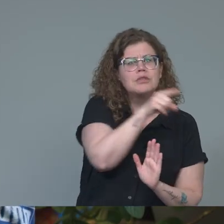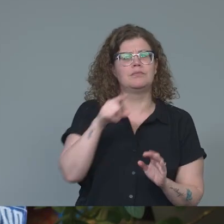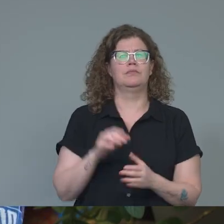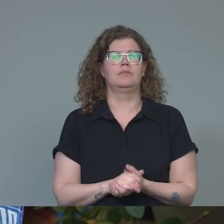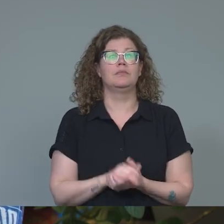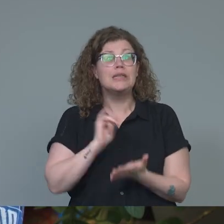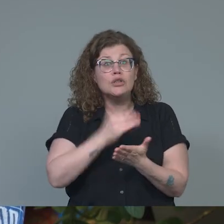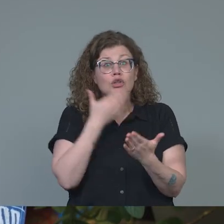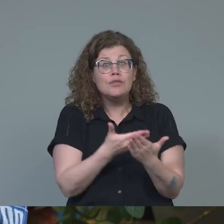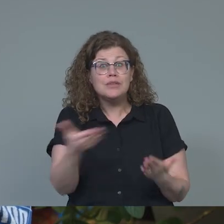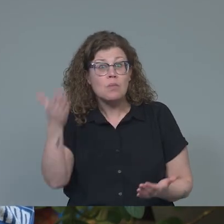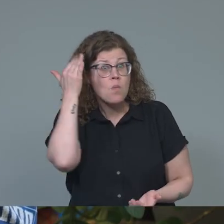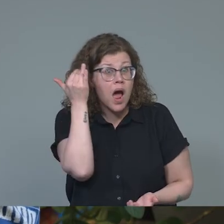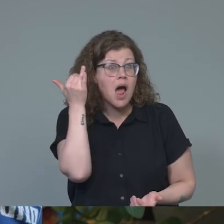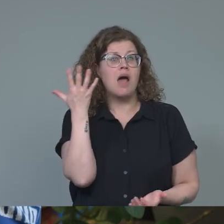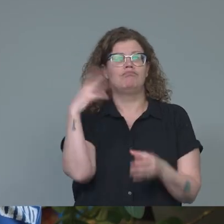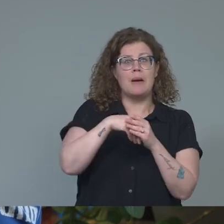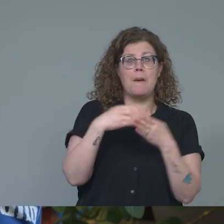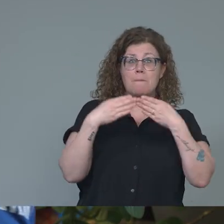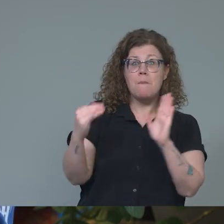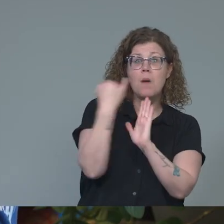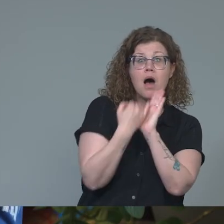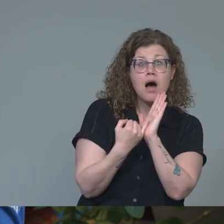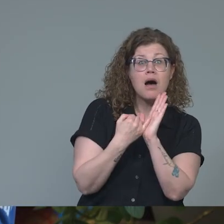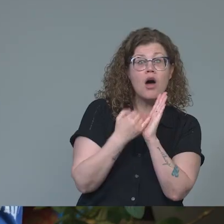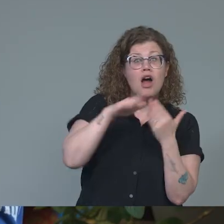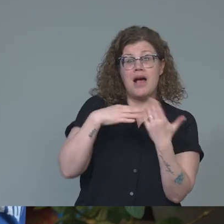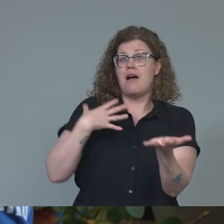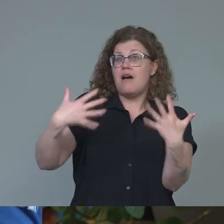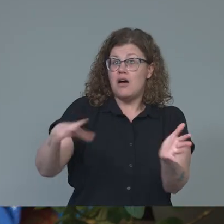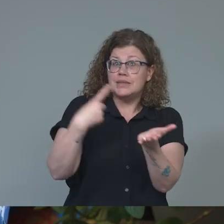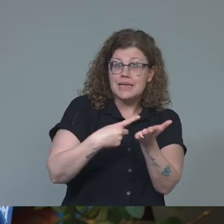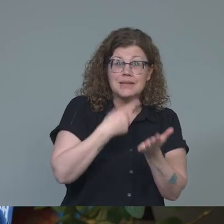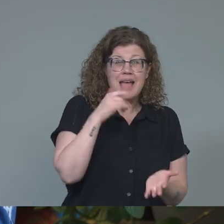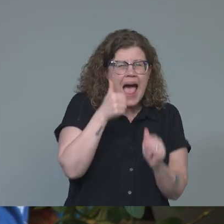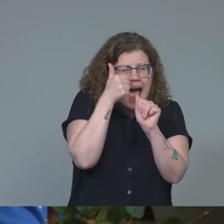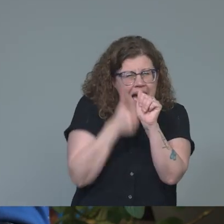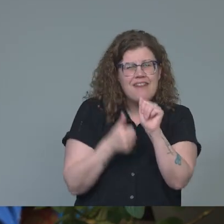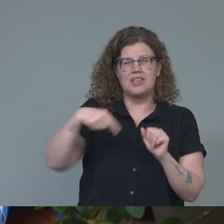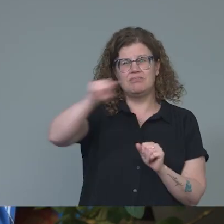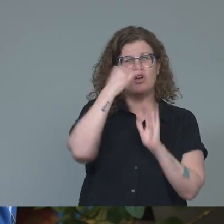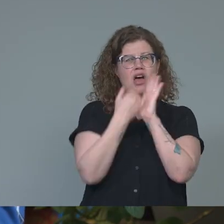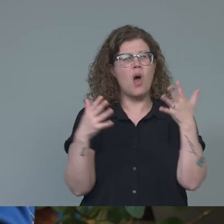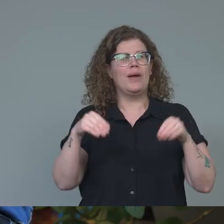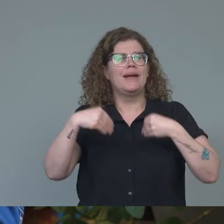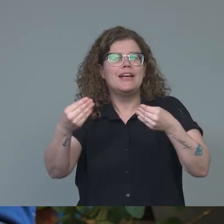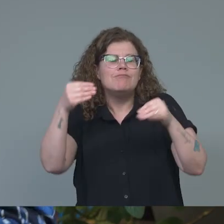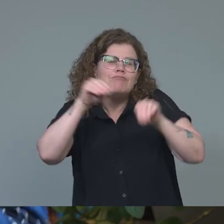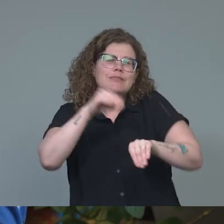said it earlier it gives for every artist a chance to think something different in order to think out